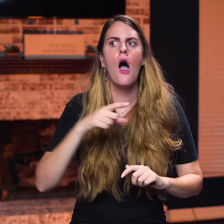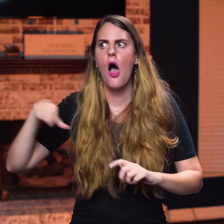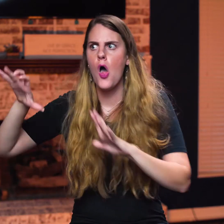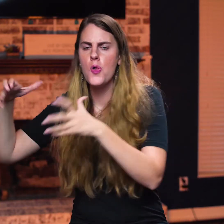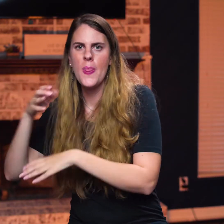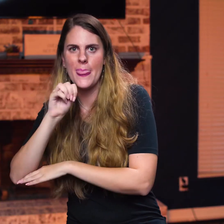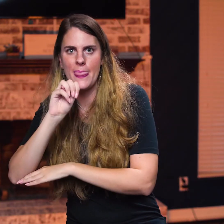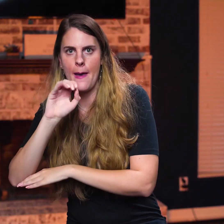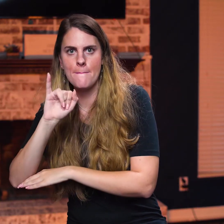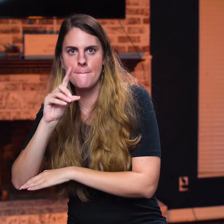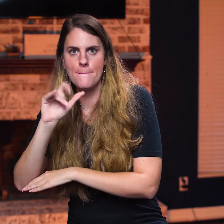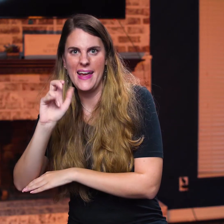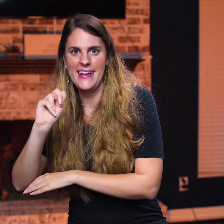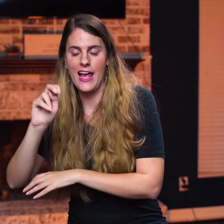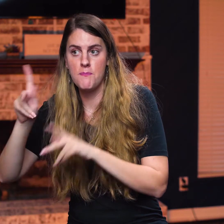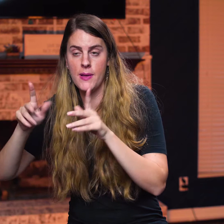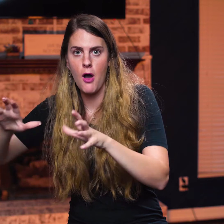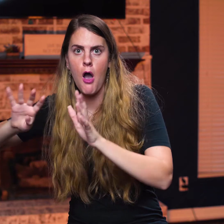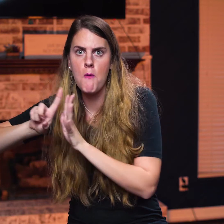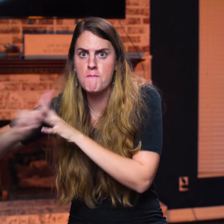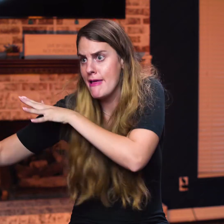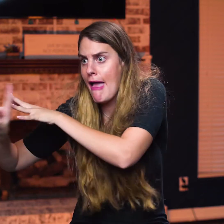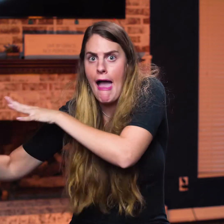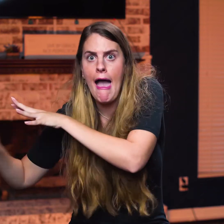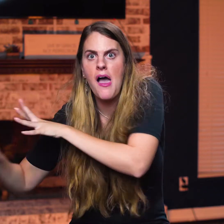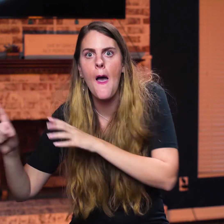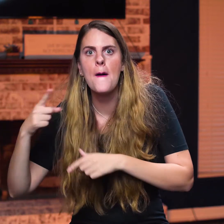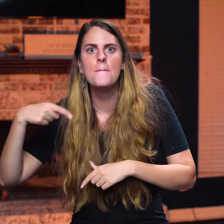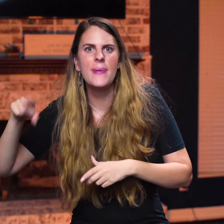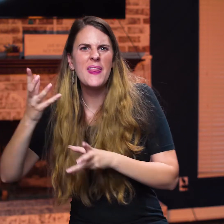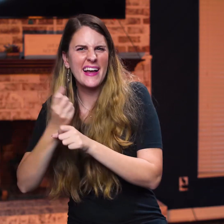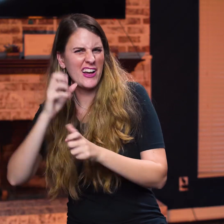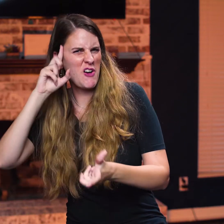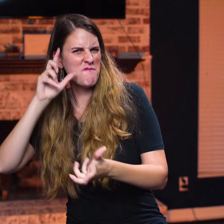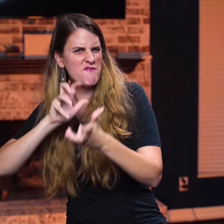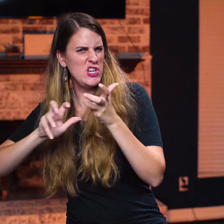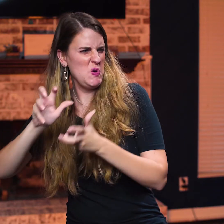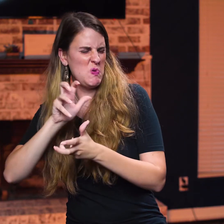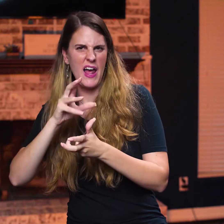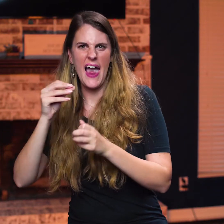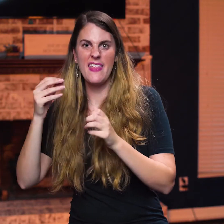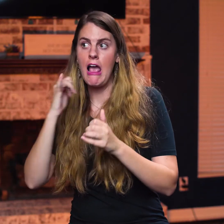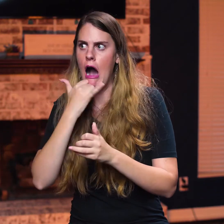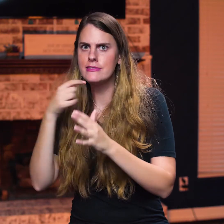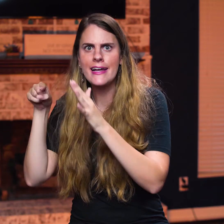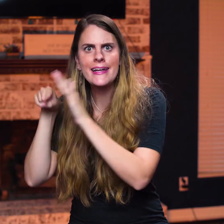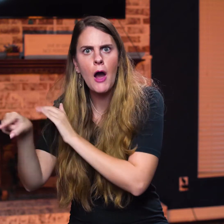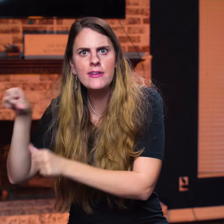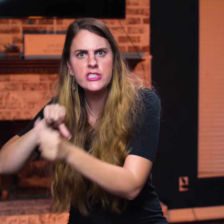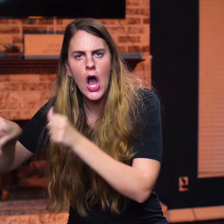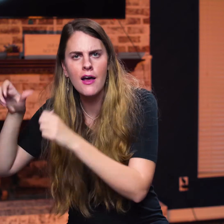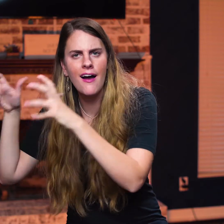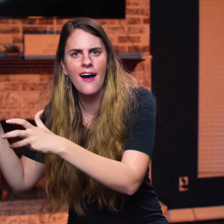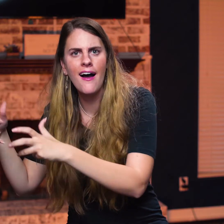Some of the Midianites flee; some get confused and kill each other.